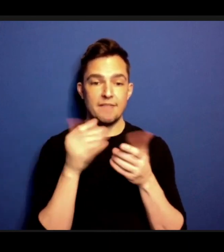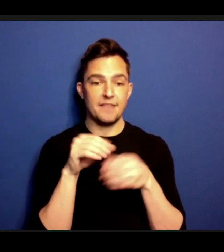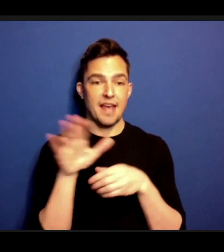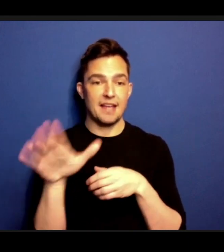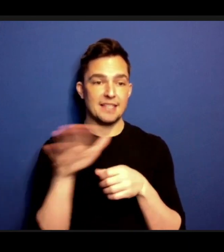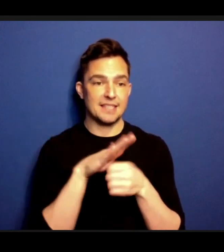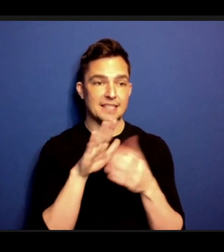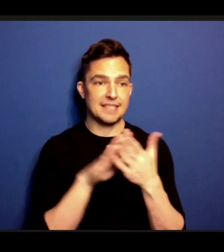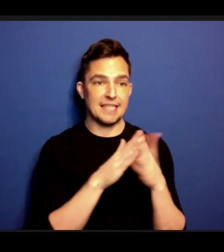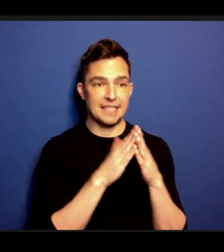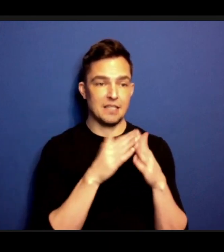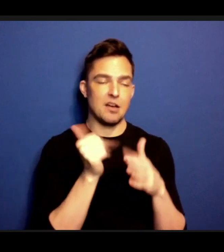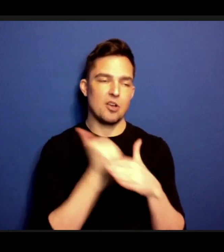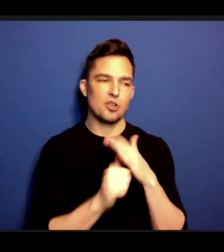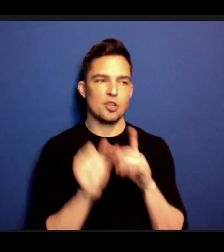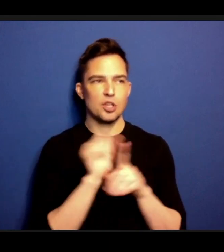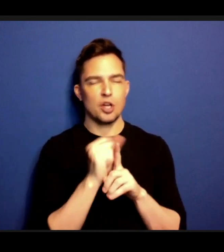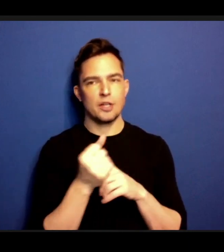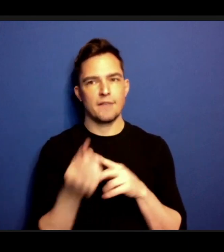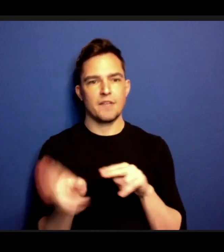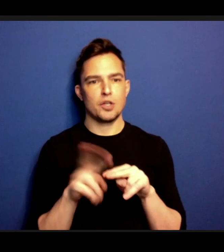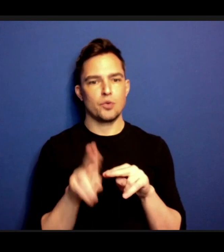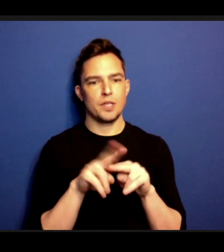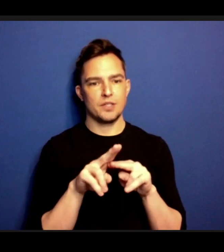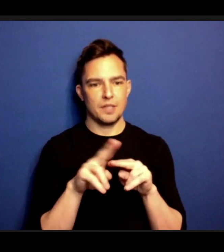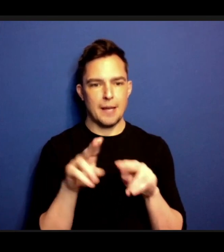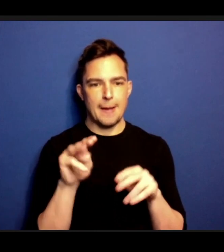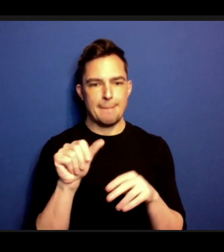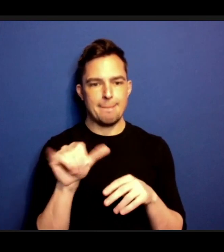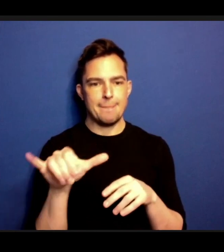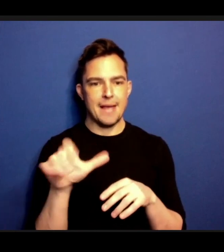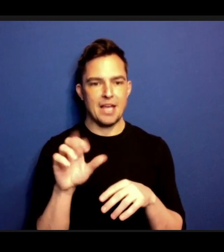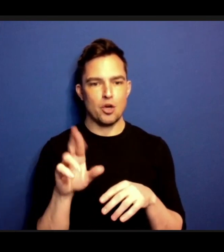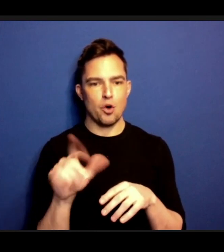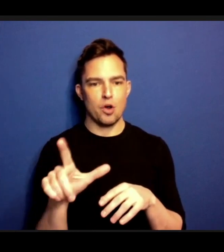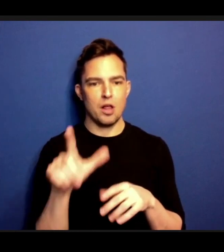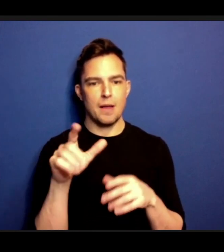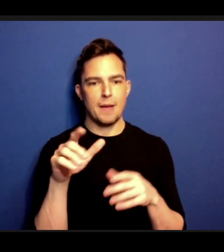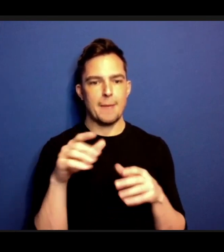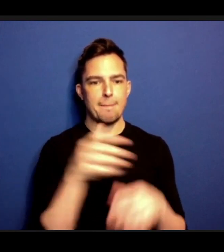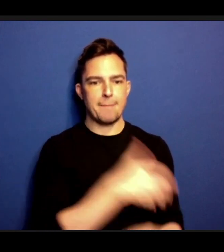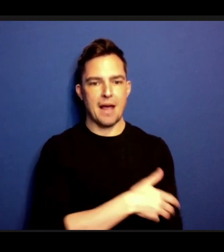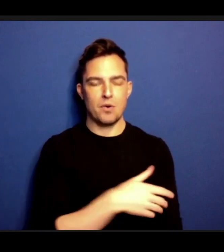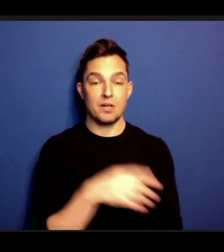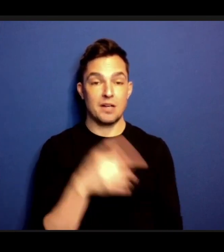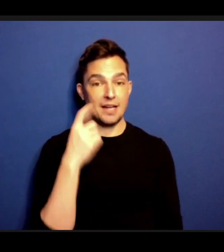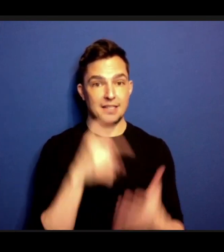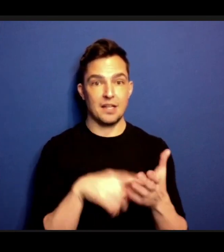context of the increased mayoral power. So I see that Ciann's hand is up and then I'll